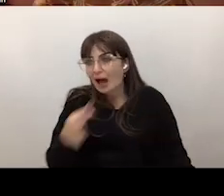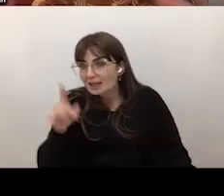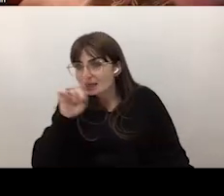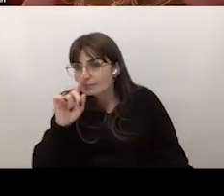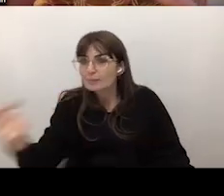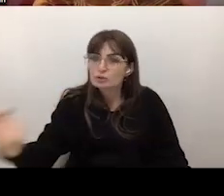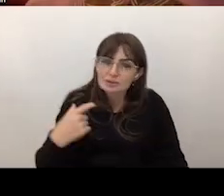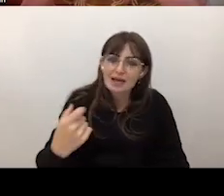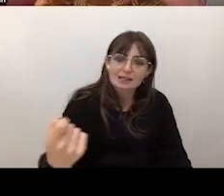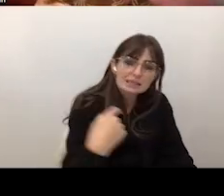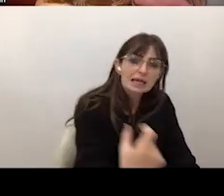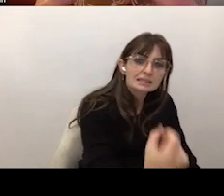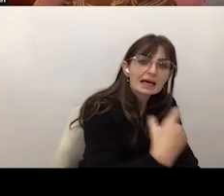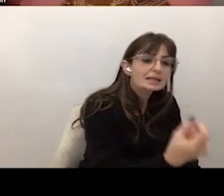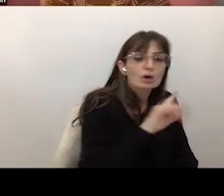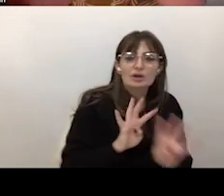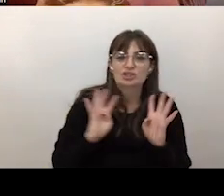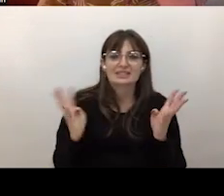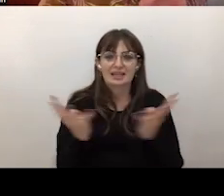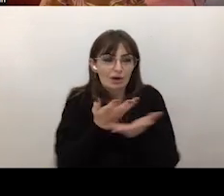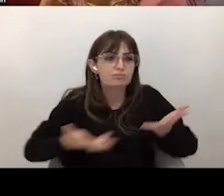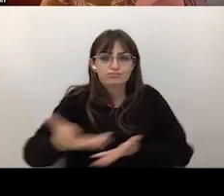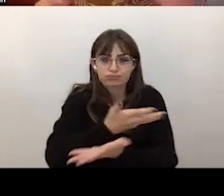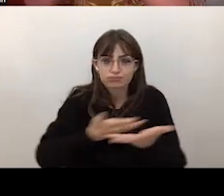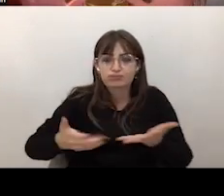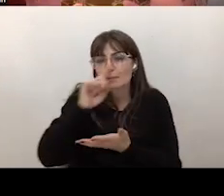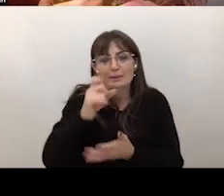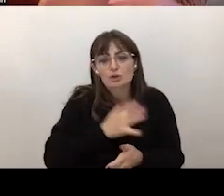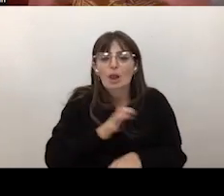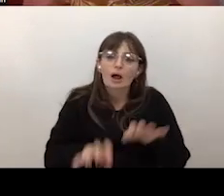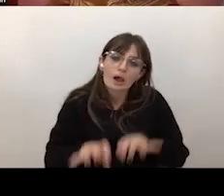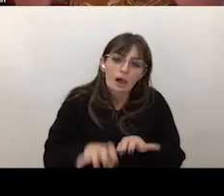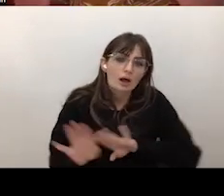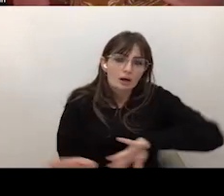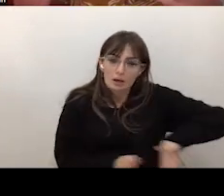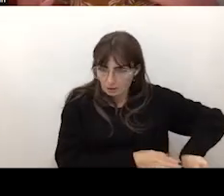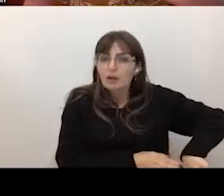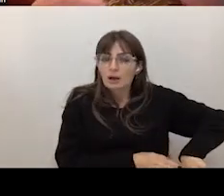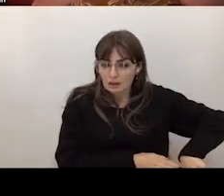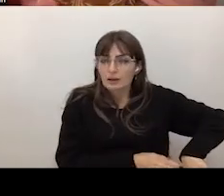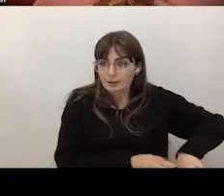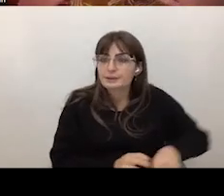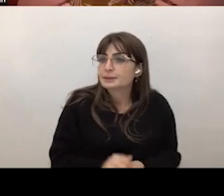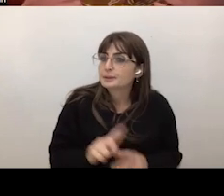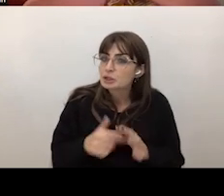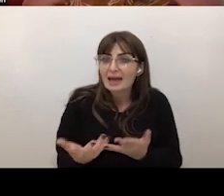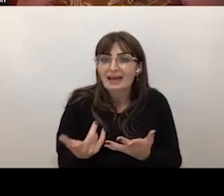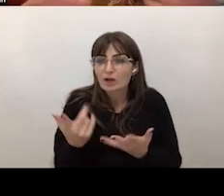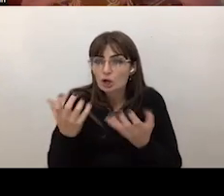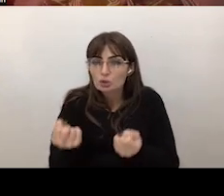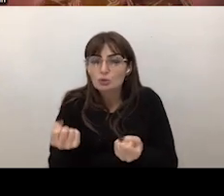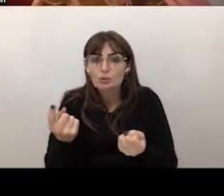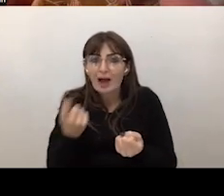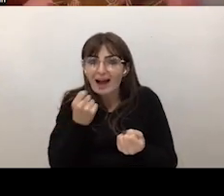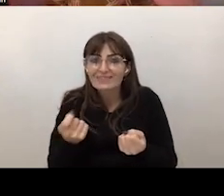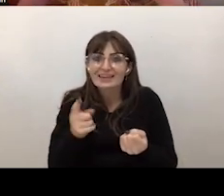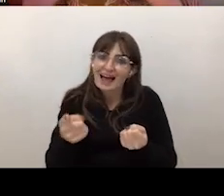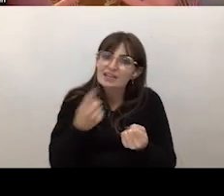notes based on who they have seen typing stuff up. If you are hosting that kind of event,